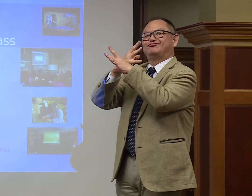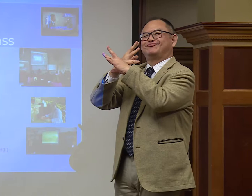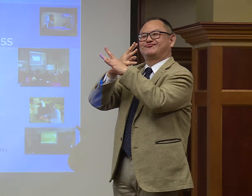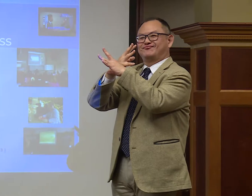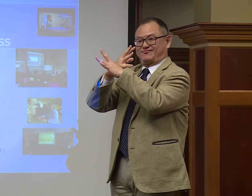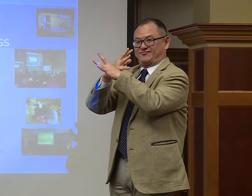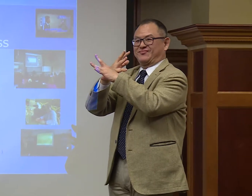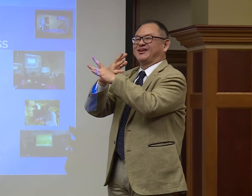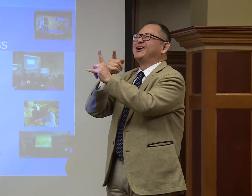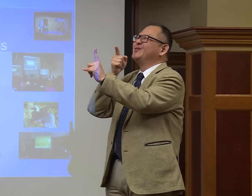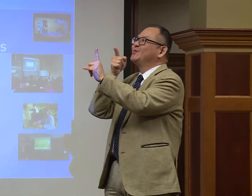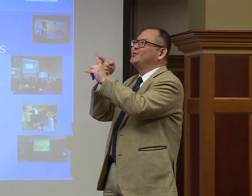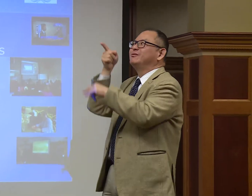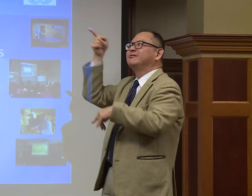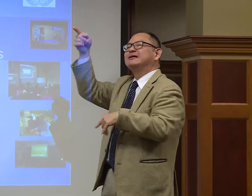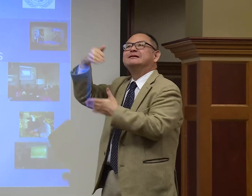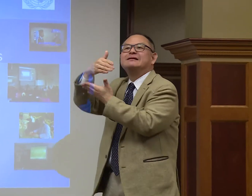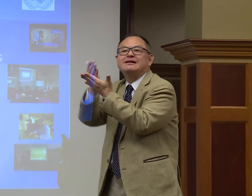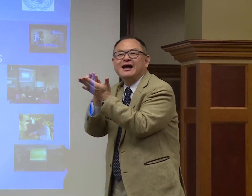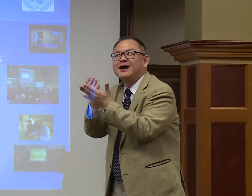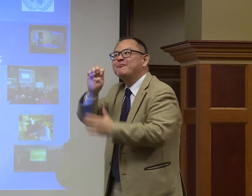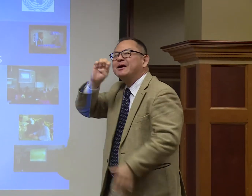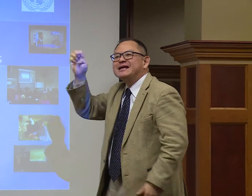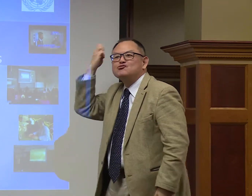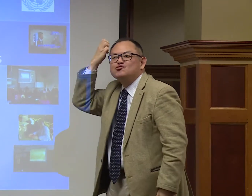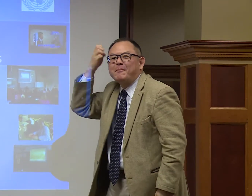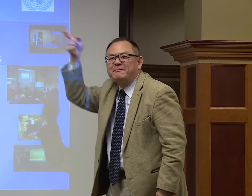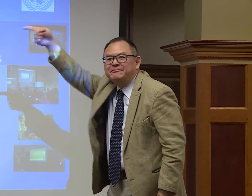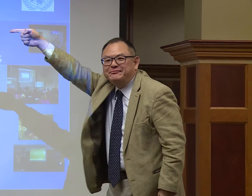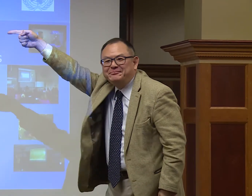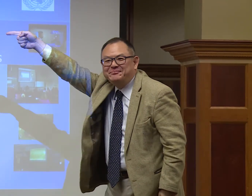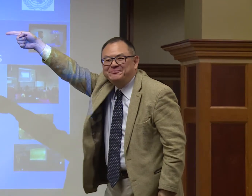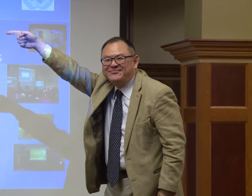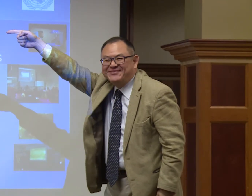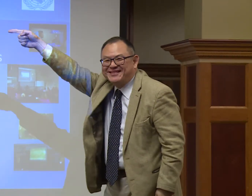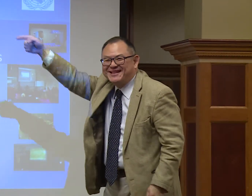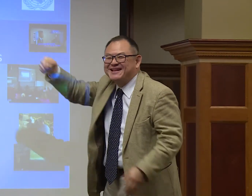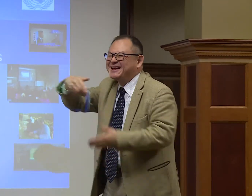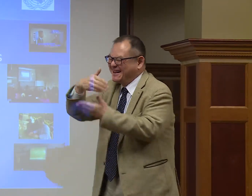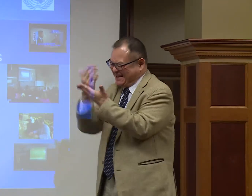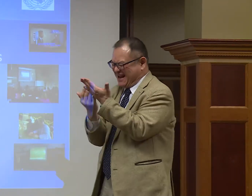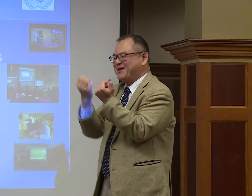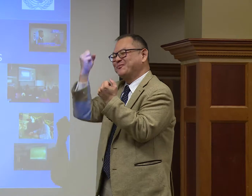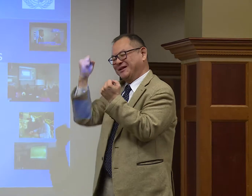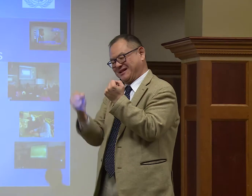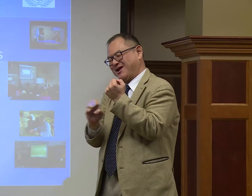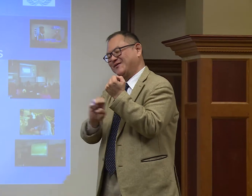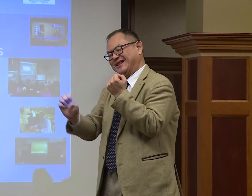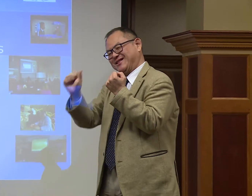Other times, I am video-conferenced in.